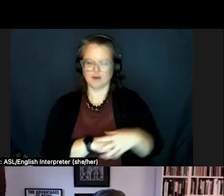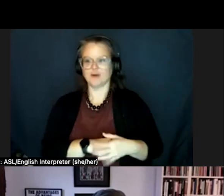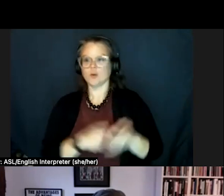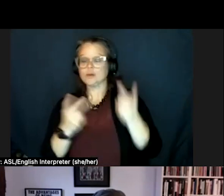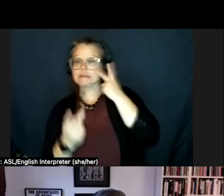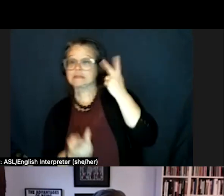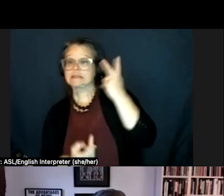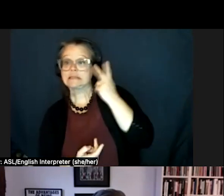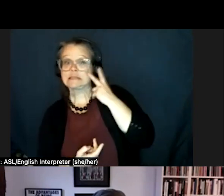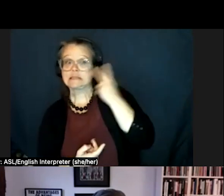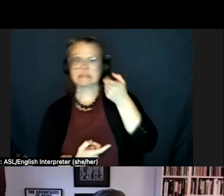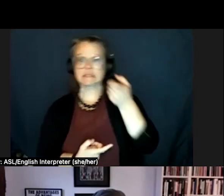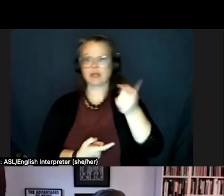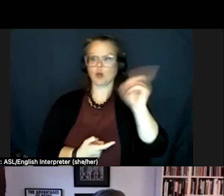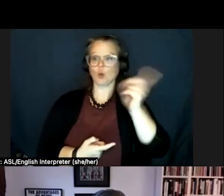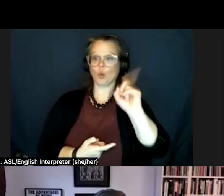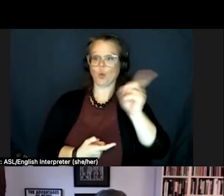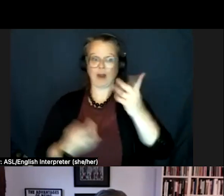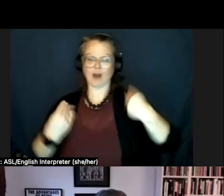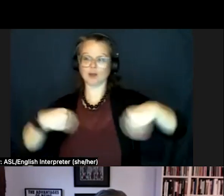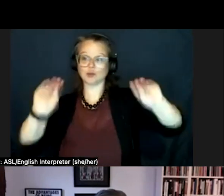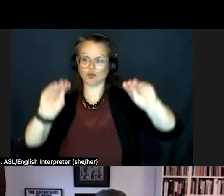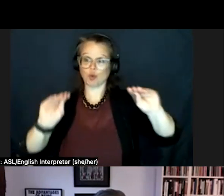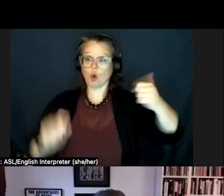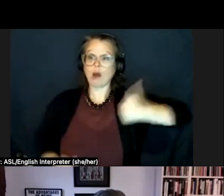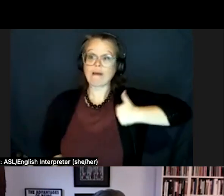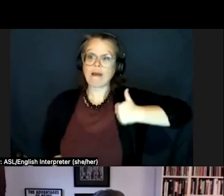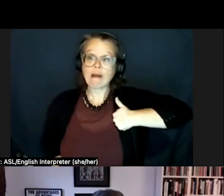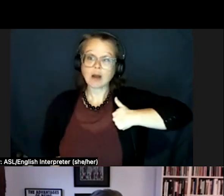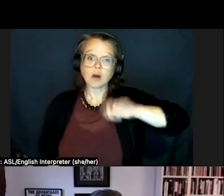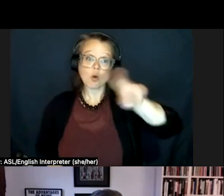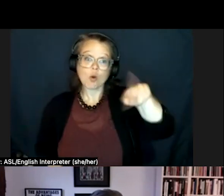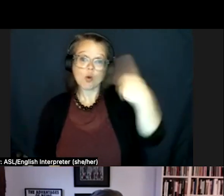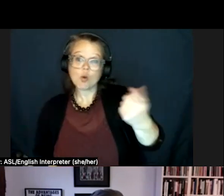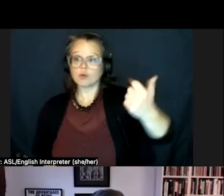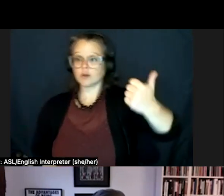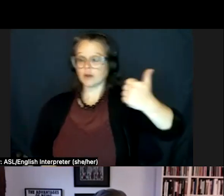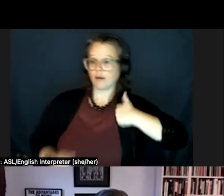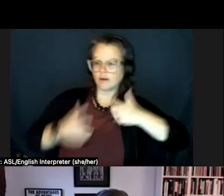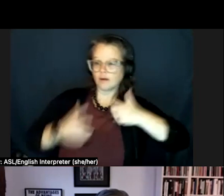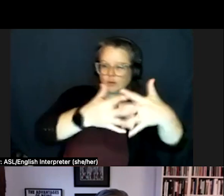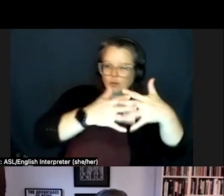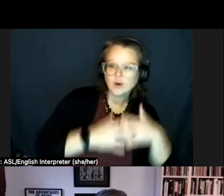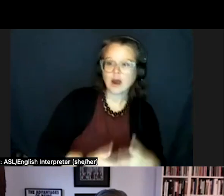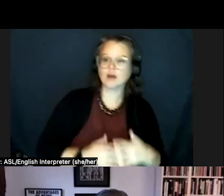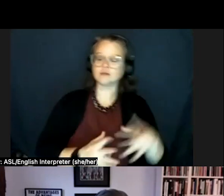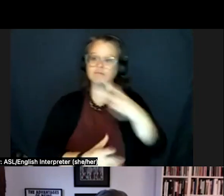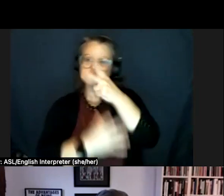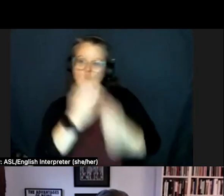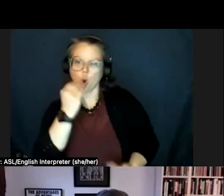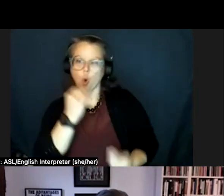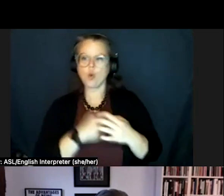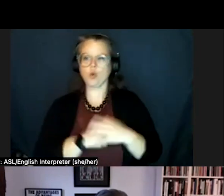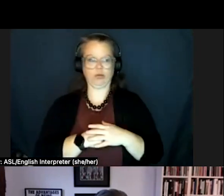and look at questions like, if this book comes out in March, when would the metadata be due in